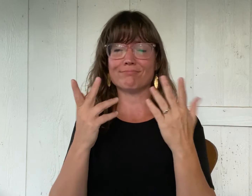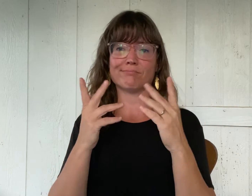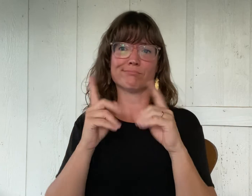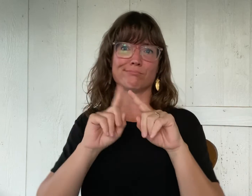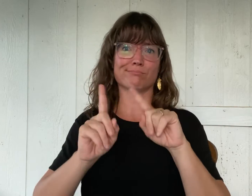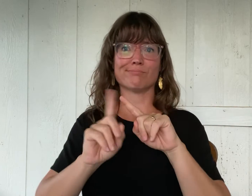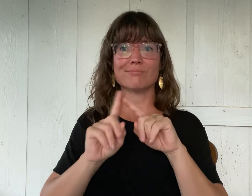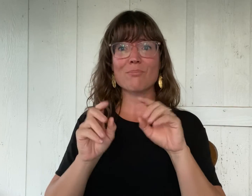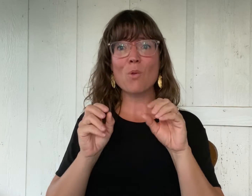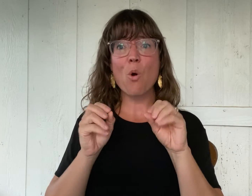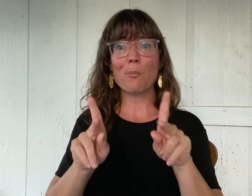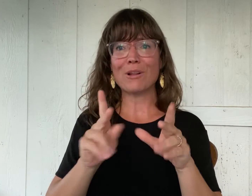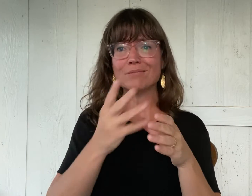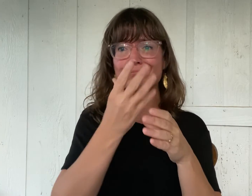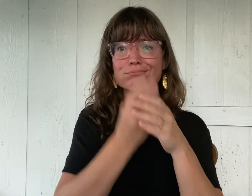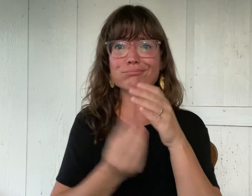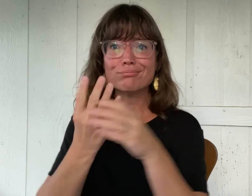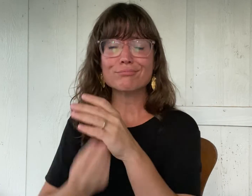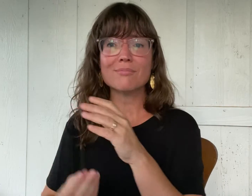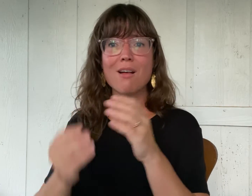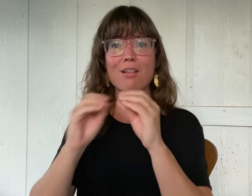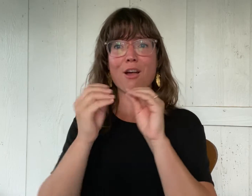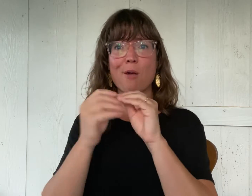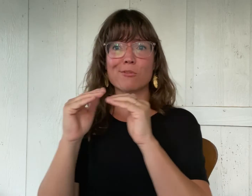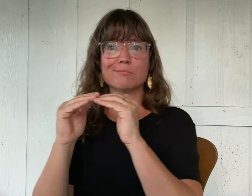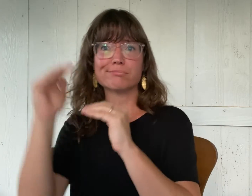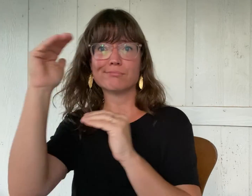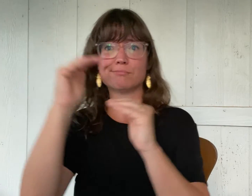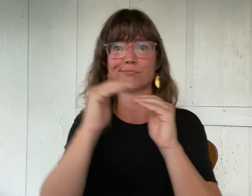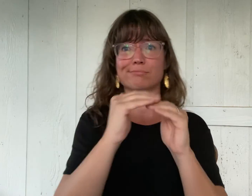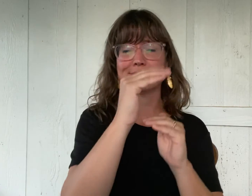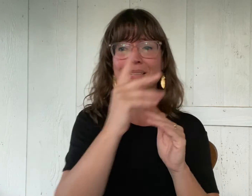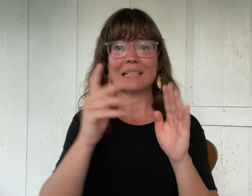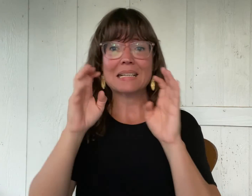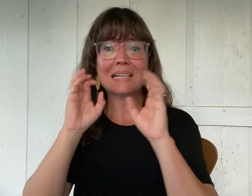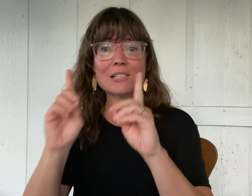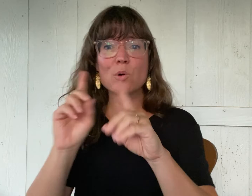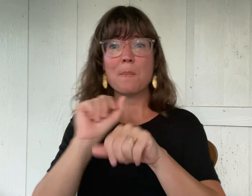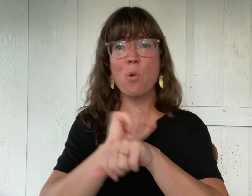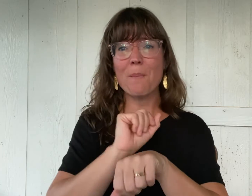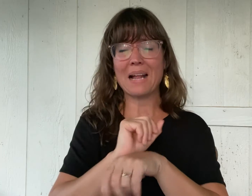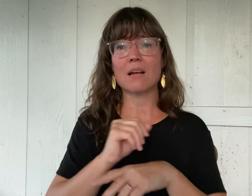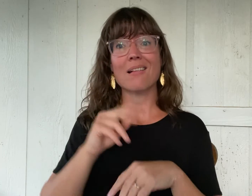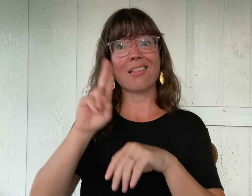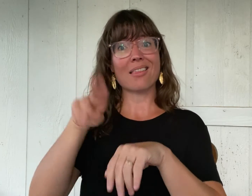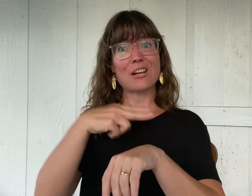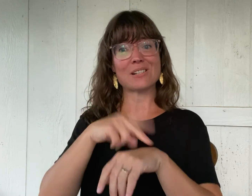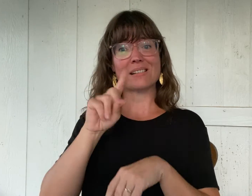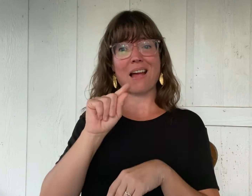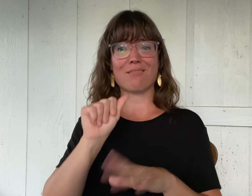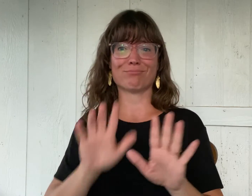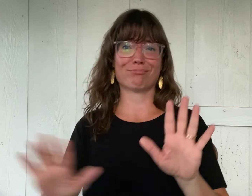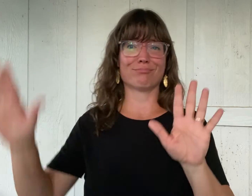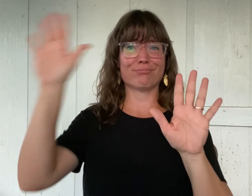These barriers and gaps in opportunities, in education, and employment do exist.